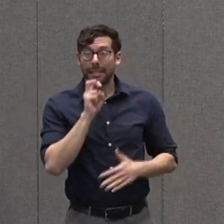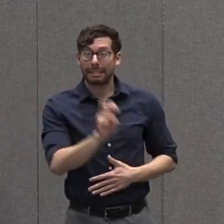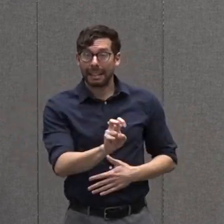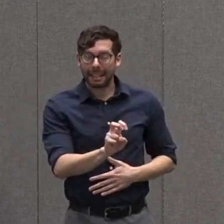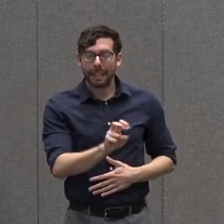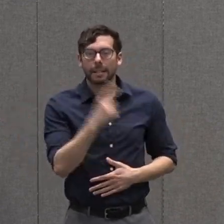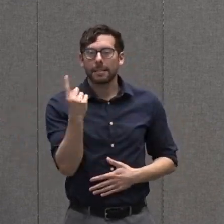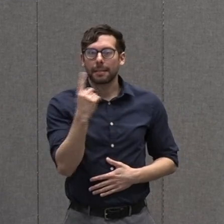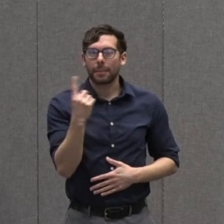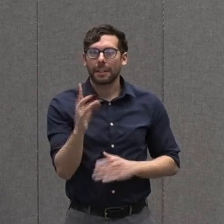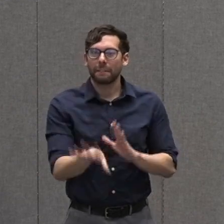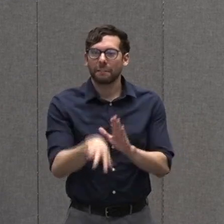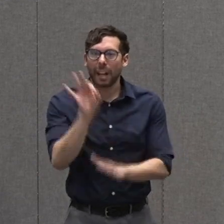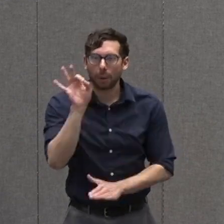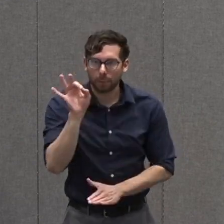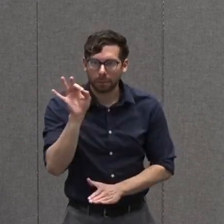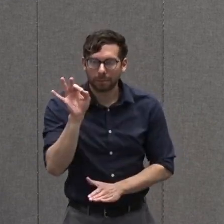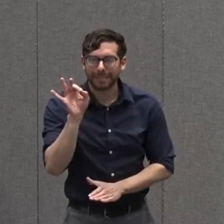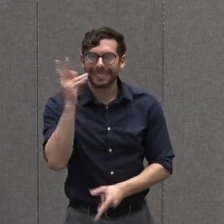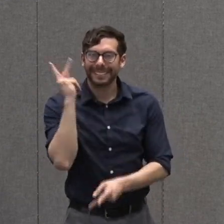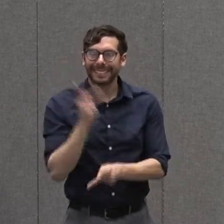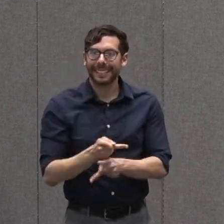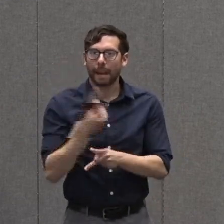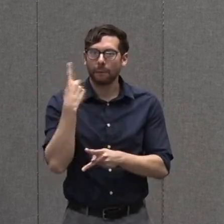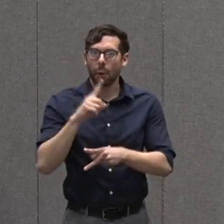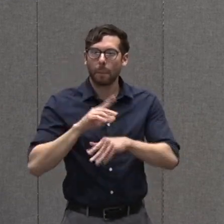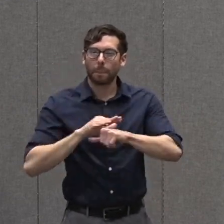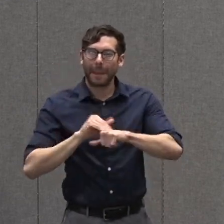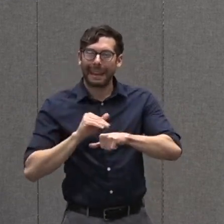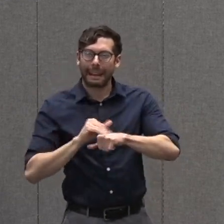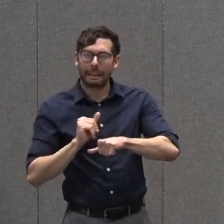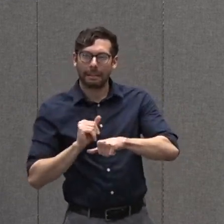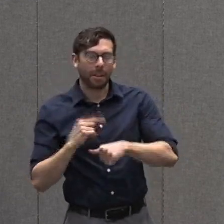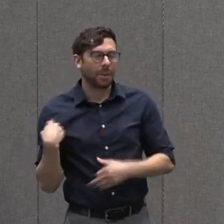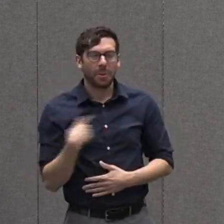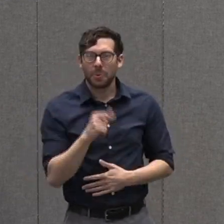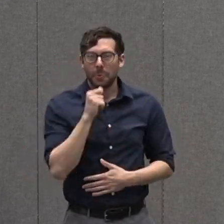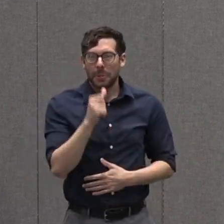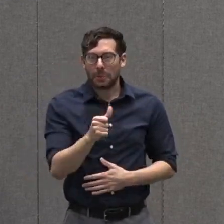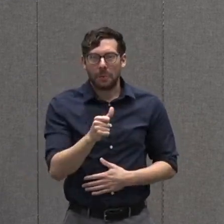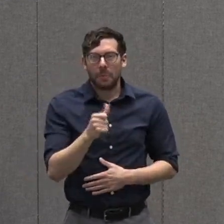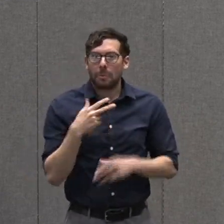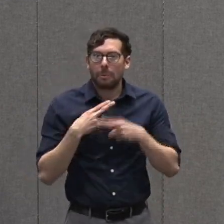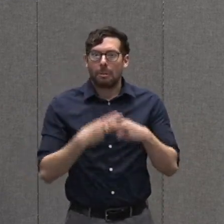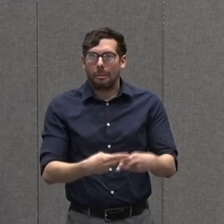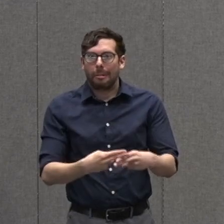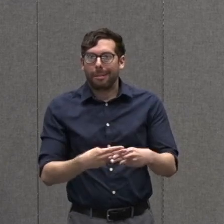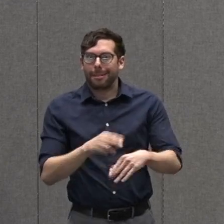No, definitely not. Not the kind of thing you can get out, and sit with, and watch TV.